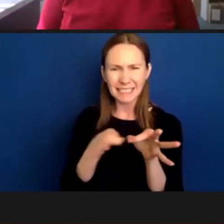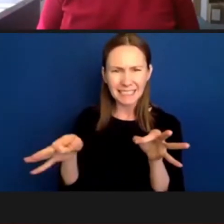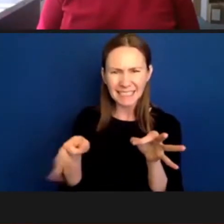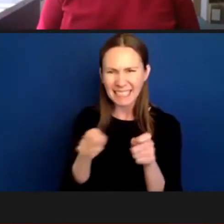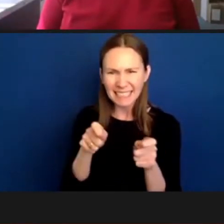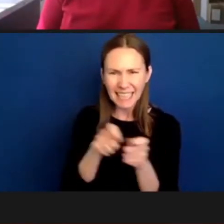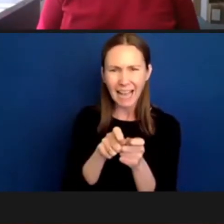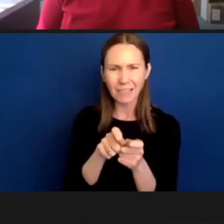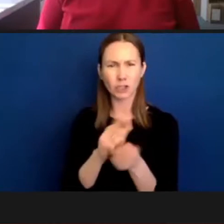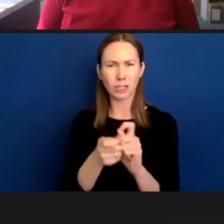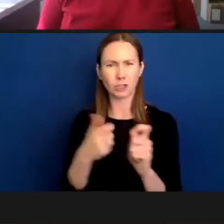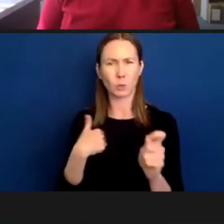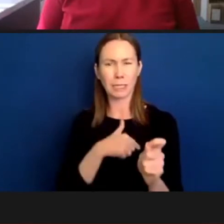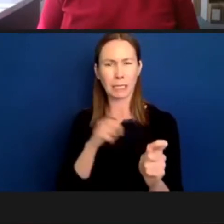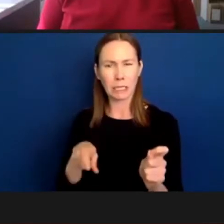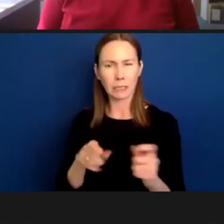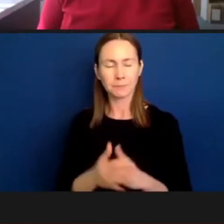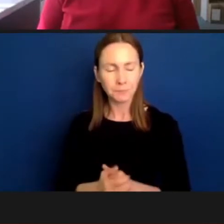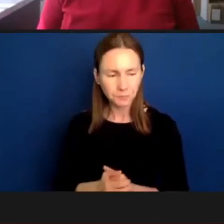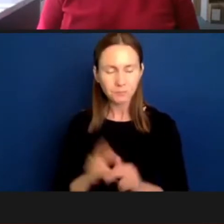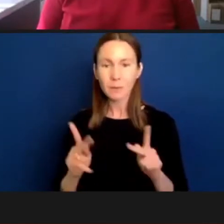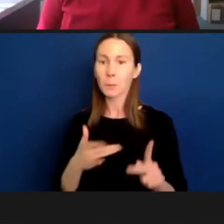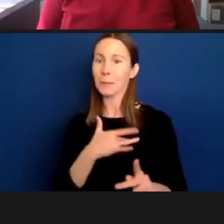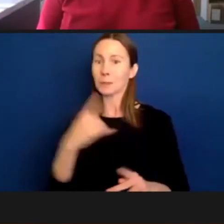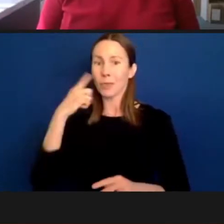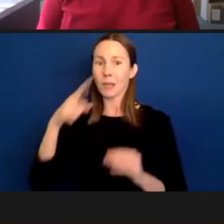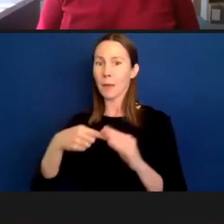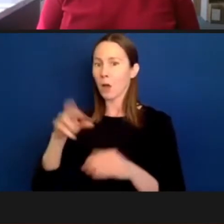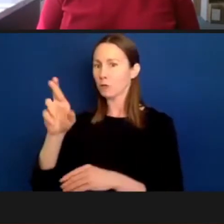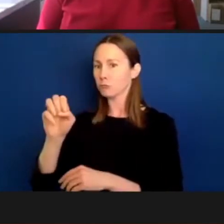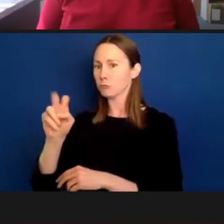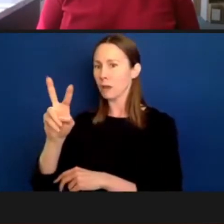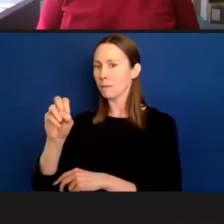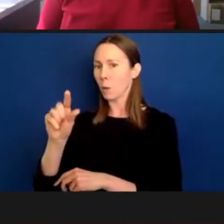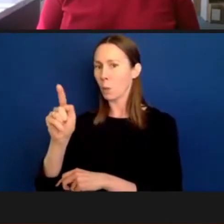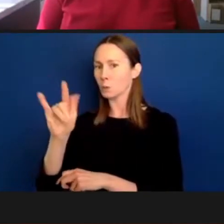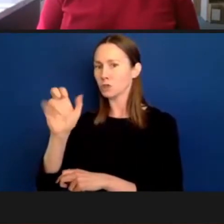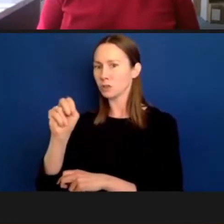And people often think about revolution versus incremental change.